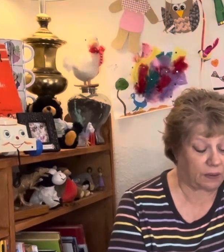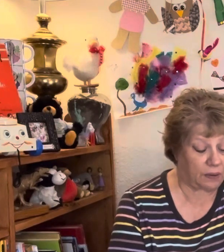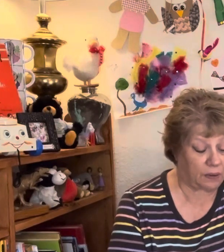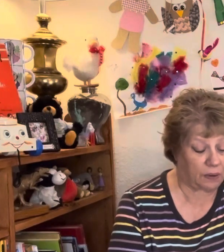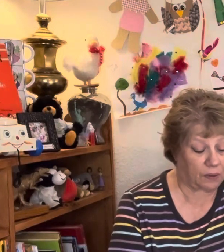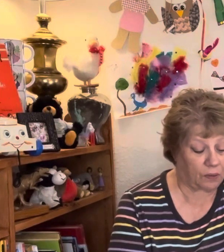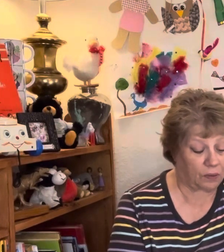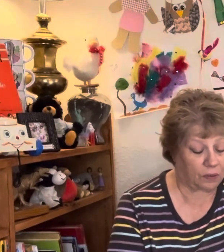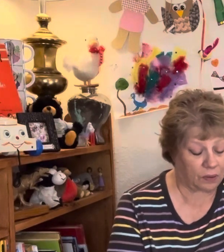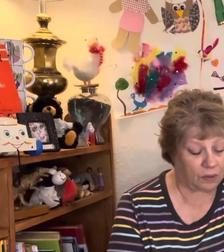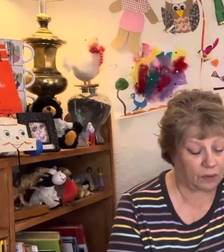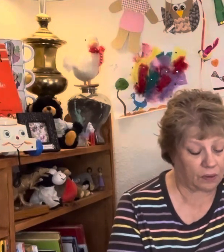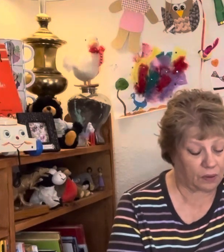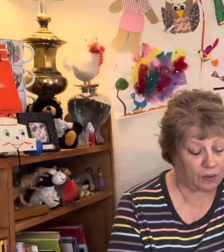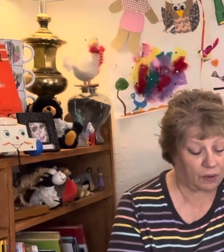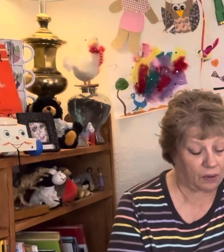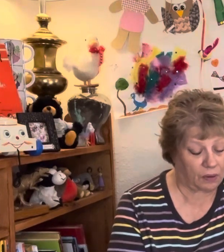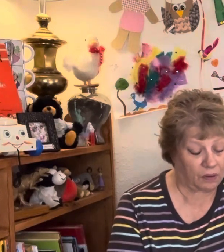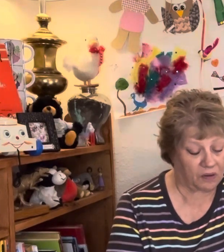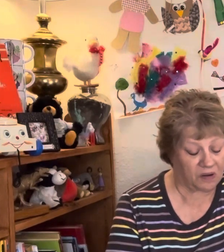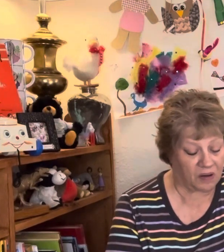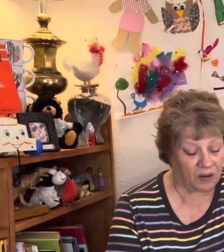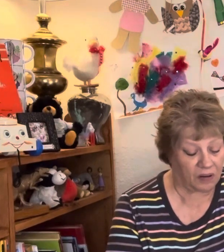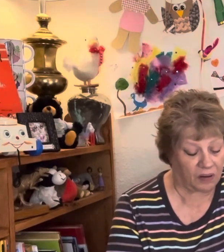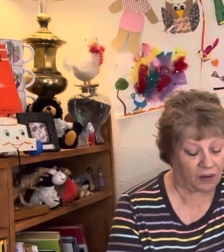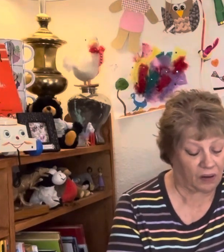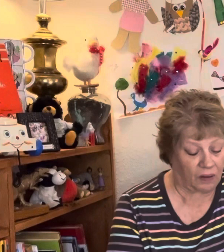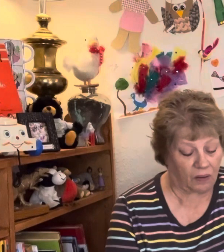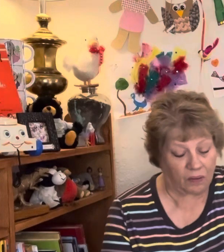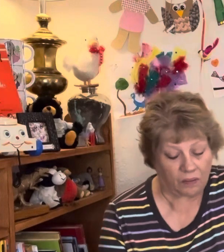I have tools in my house. I'm just not very handy. So, I try to be.